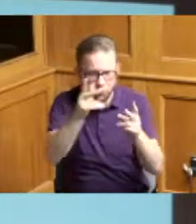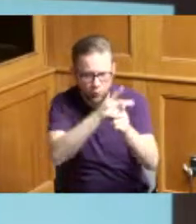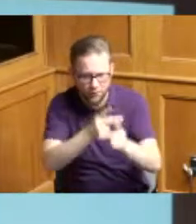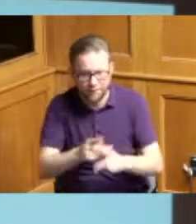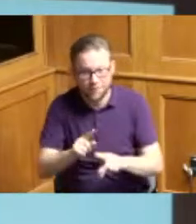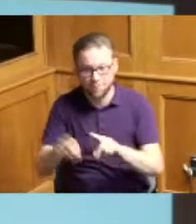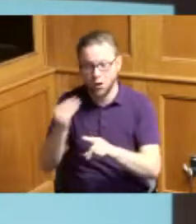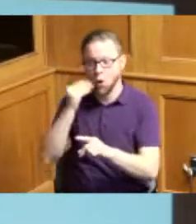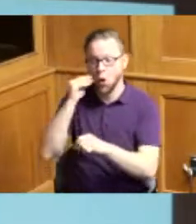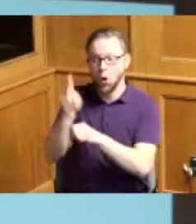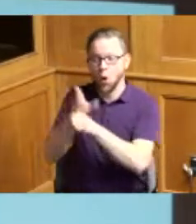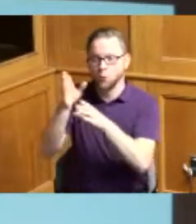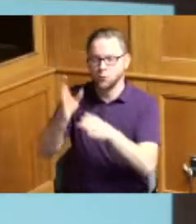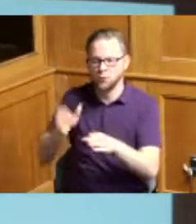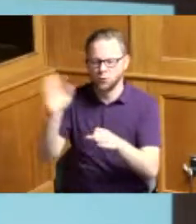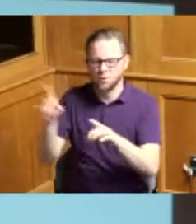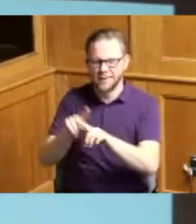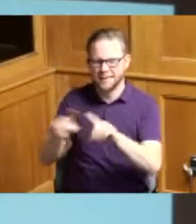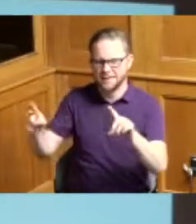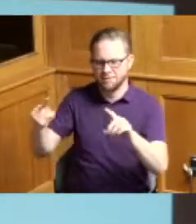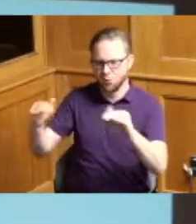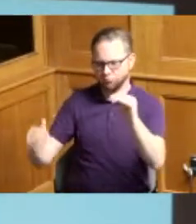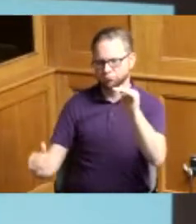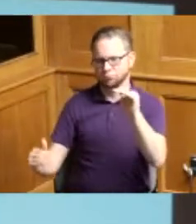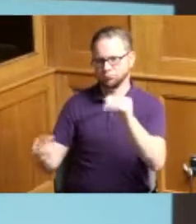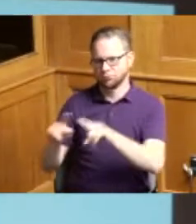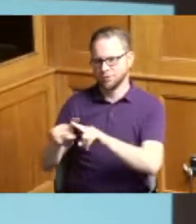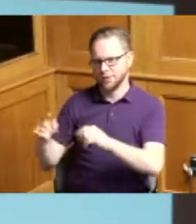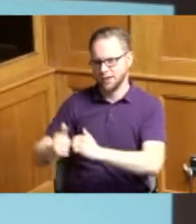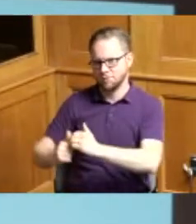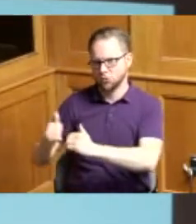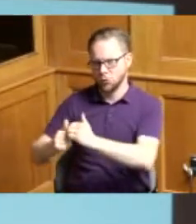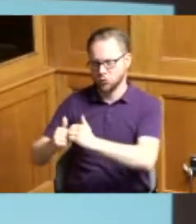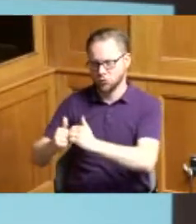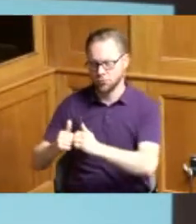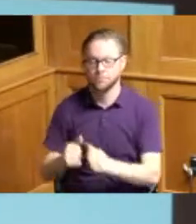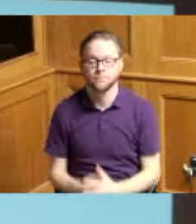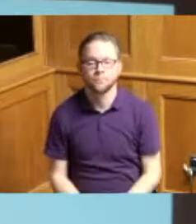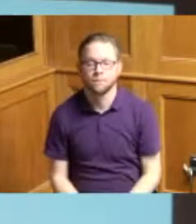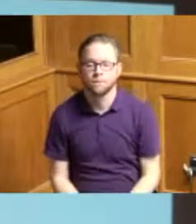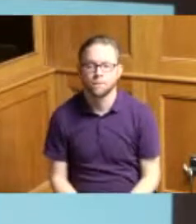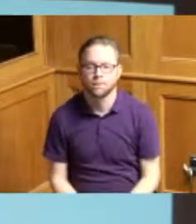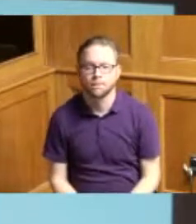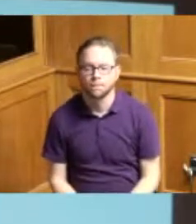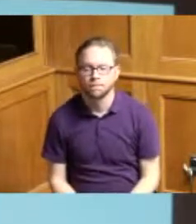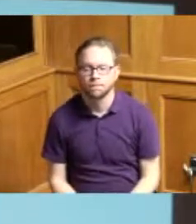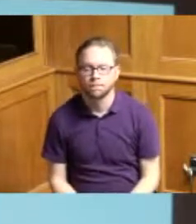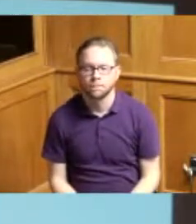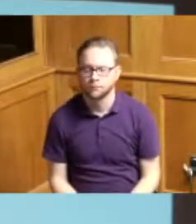from residential to commercial along those lines too we do recommend that we would have